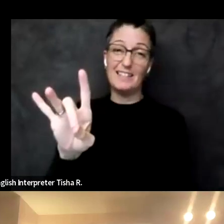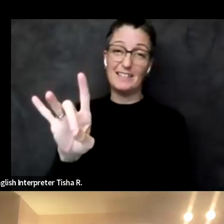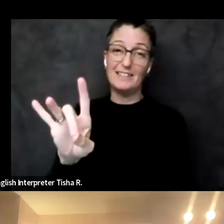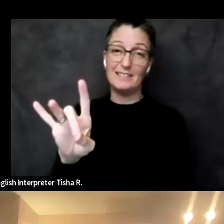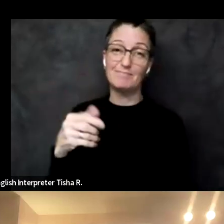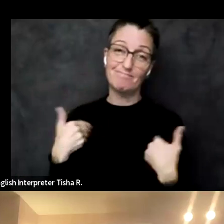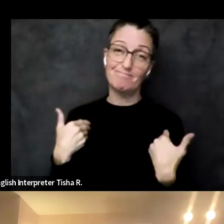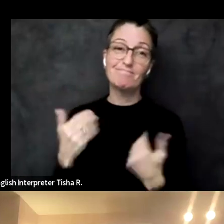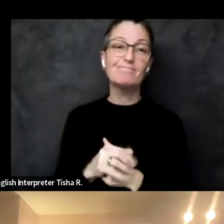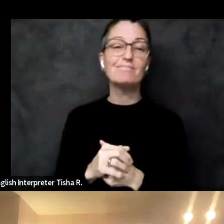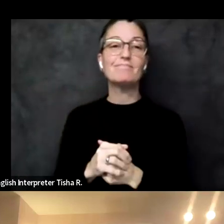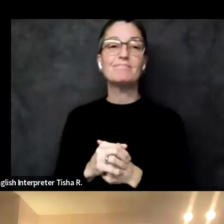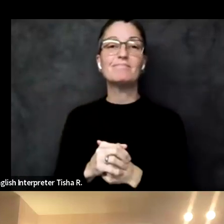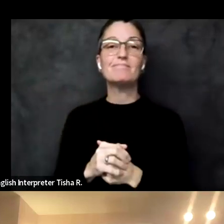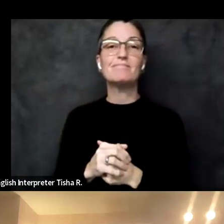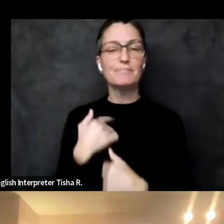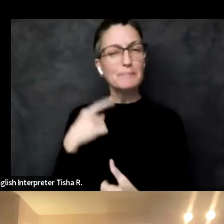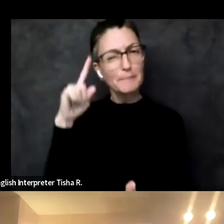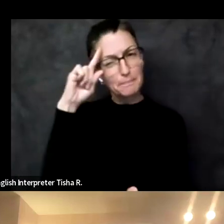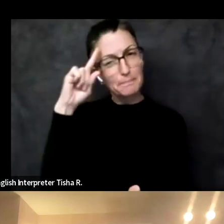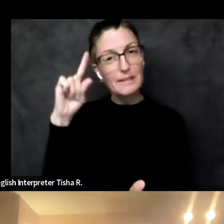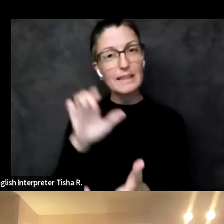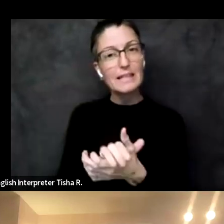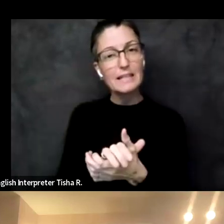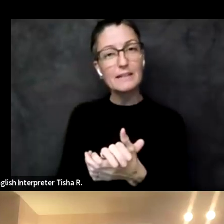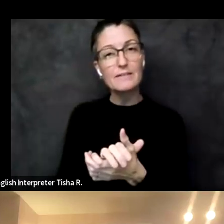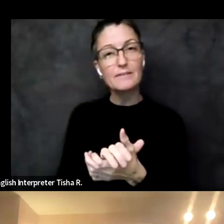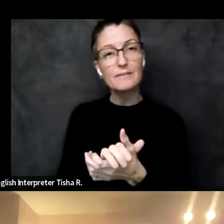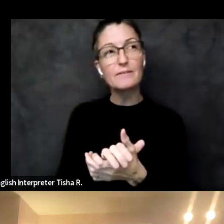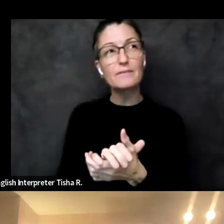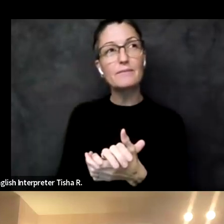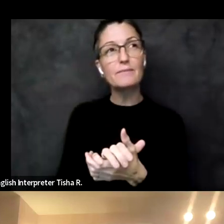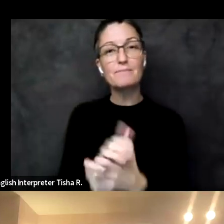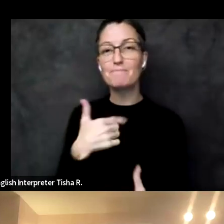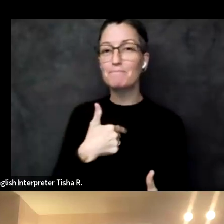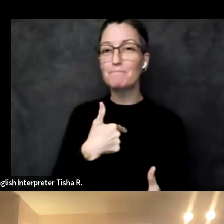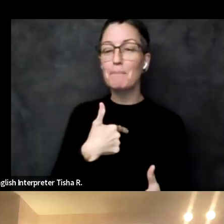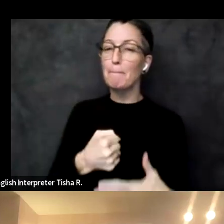I really believe that I was, like, born to do this,